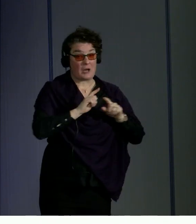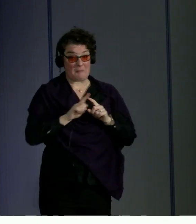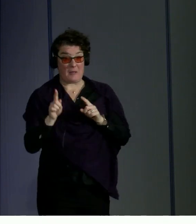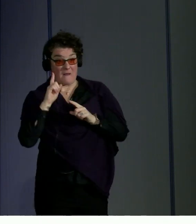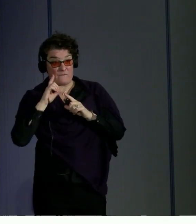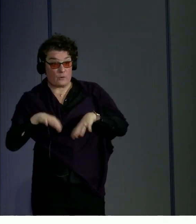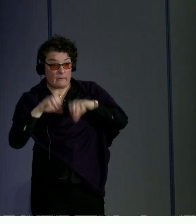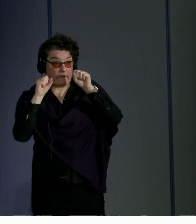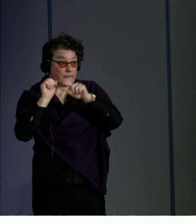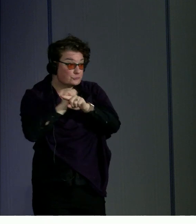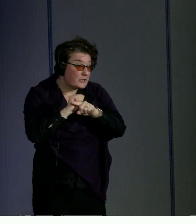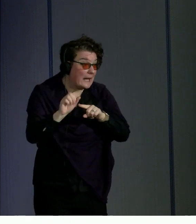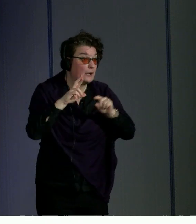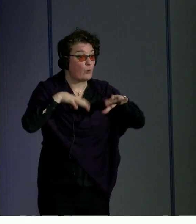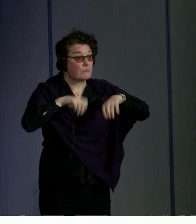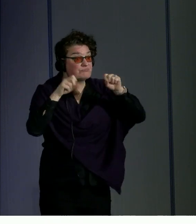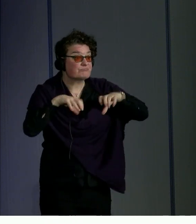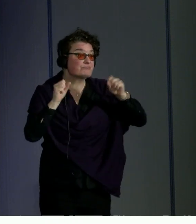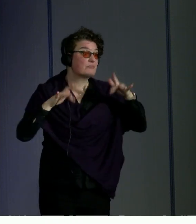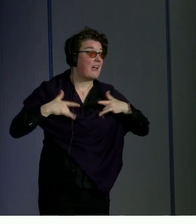training or holding events. >>